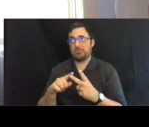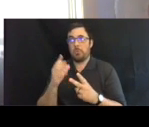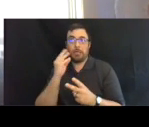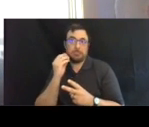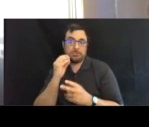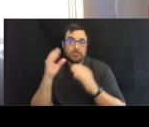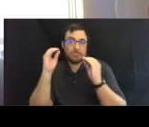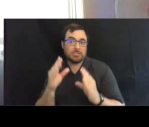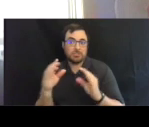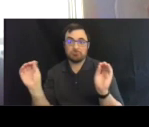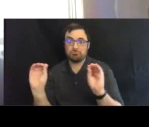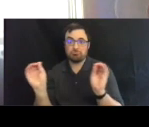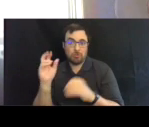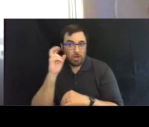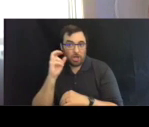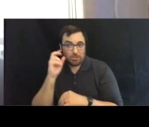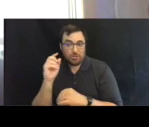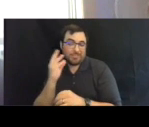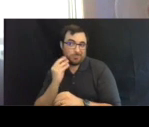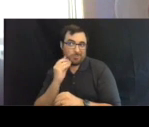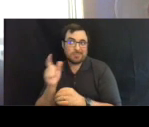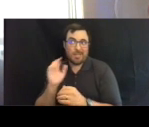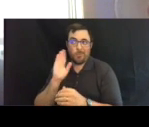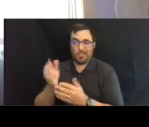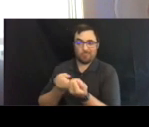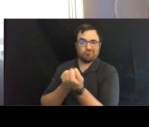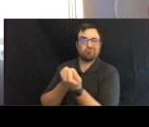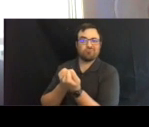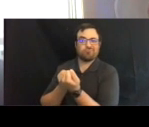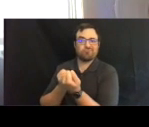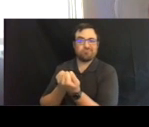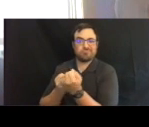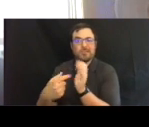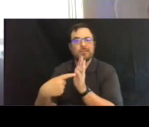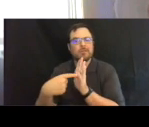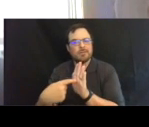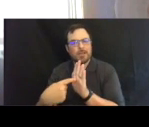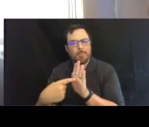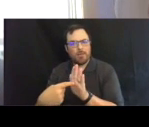done auditory work, I will come in and do some sample demonstration